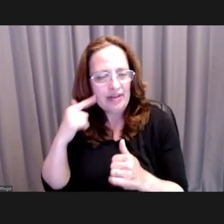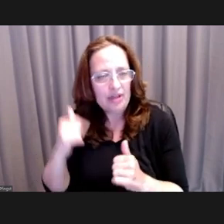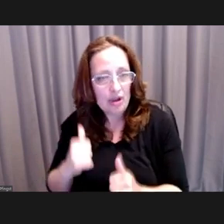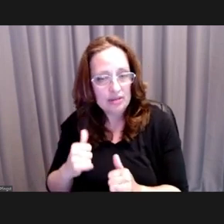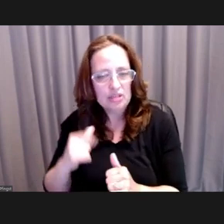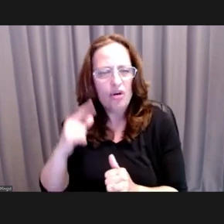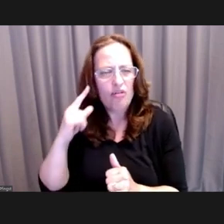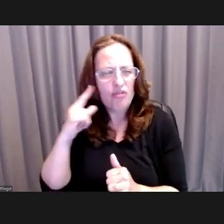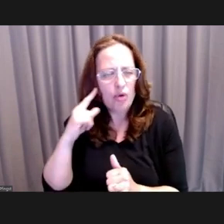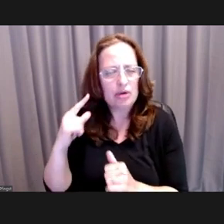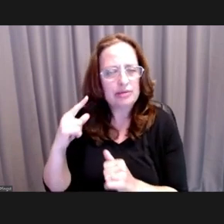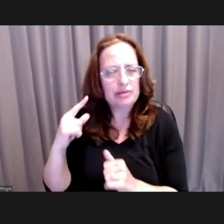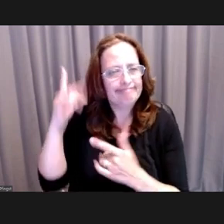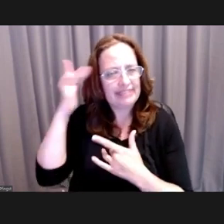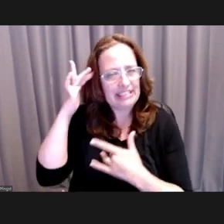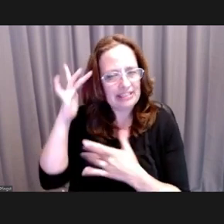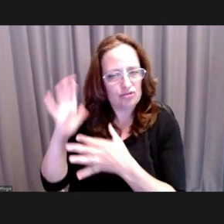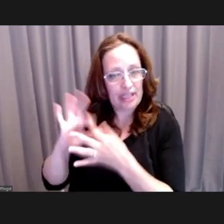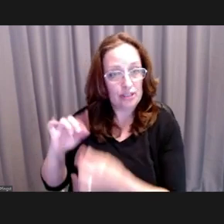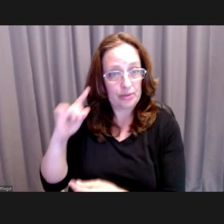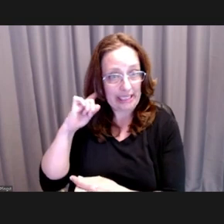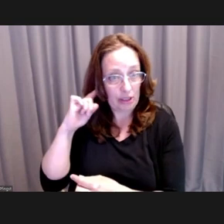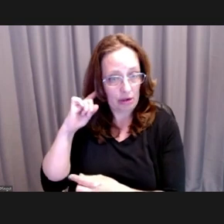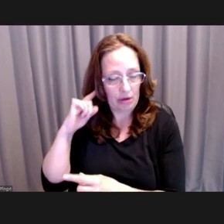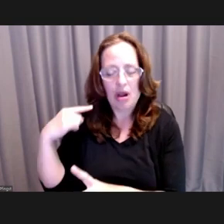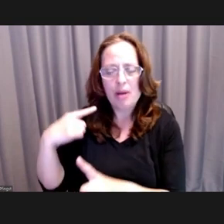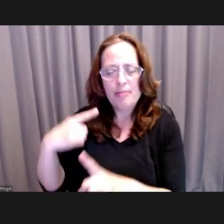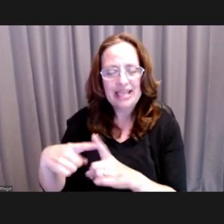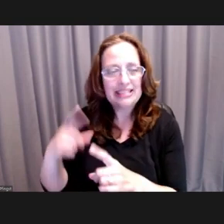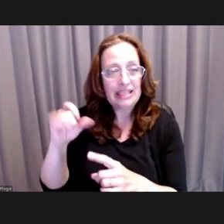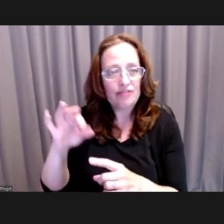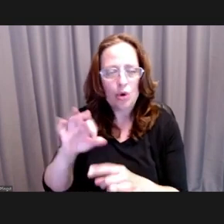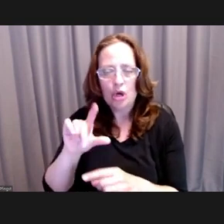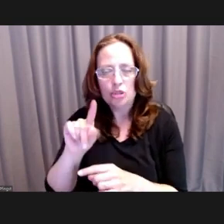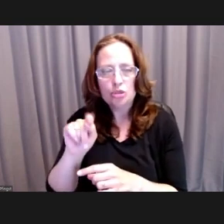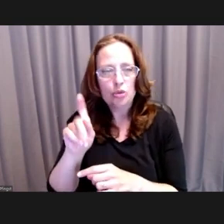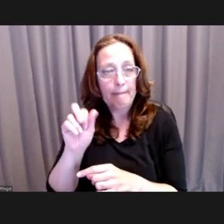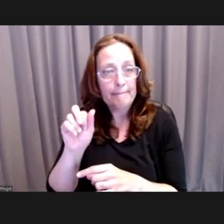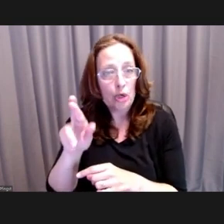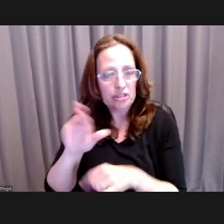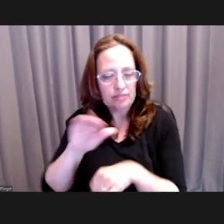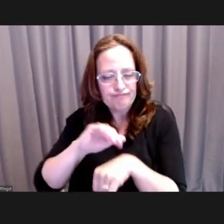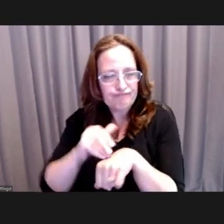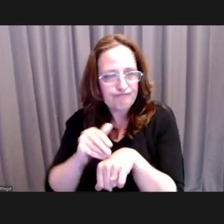His research interests include cochlear implant outcomes in patients with residual hearing,